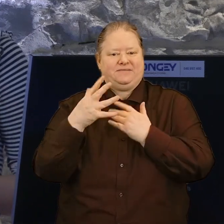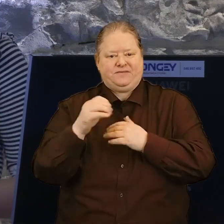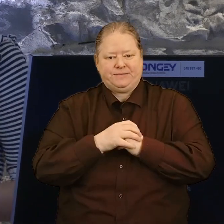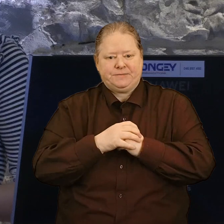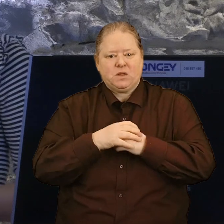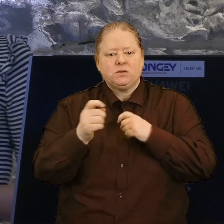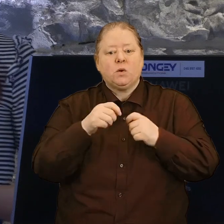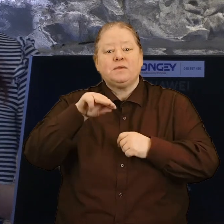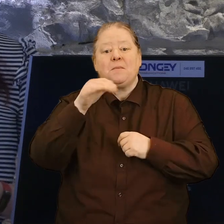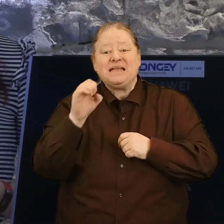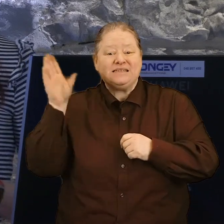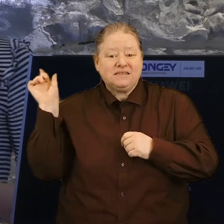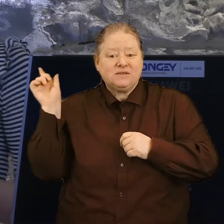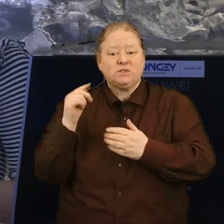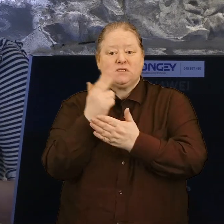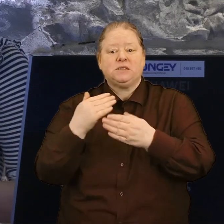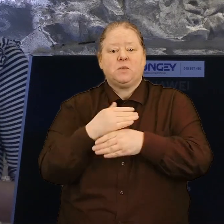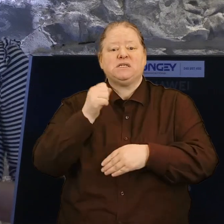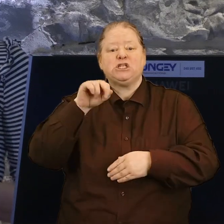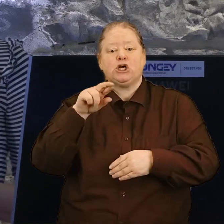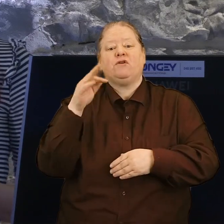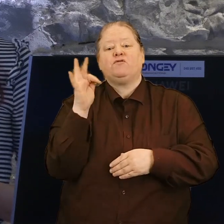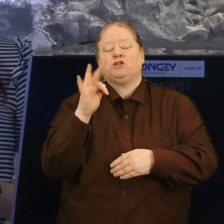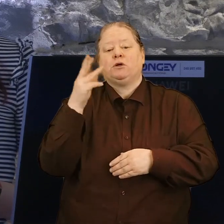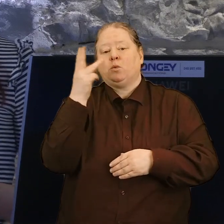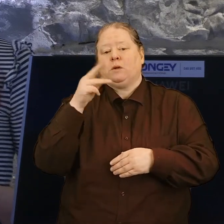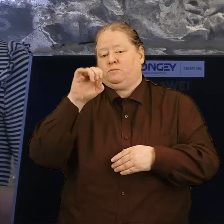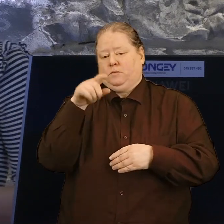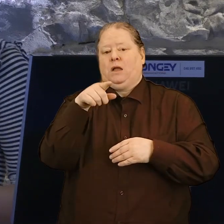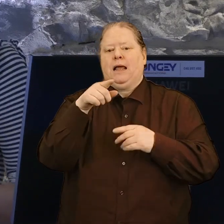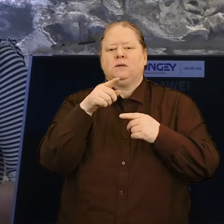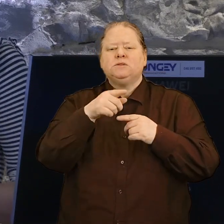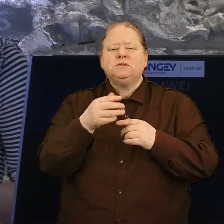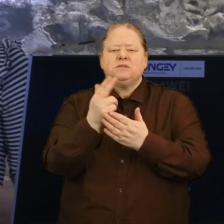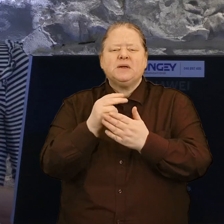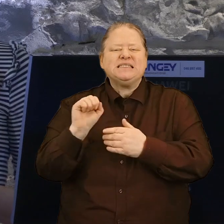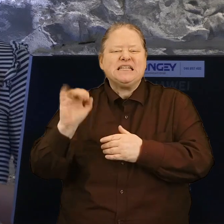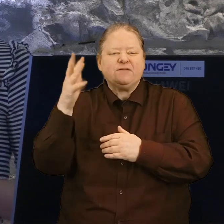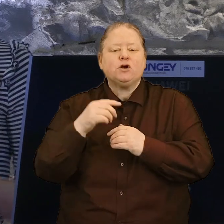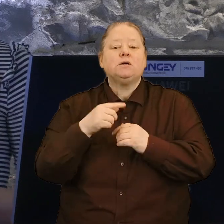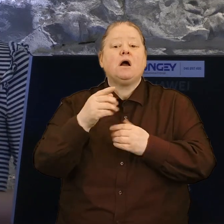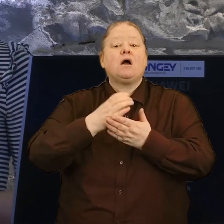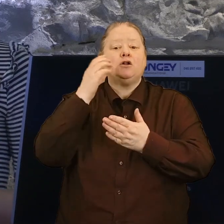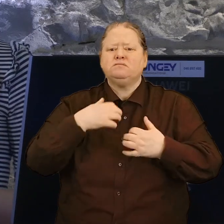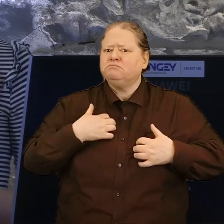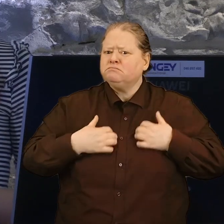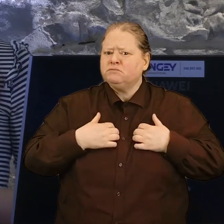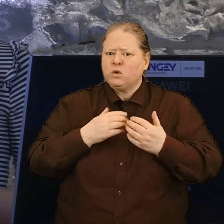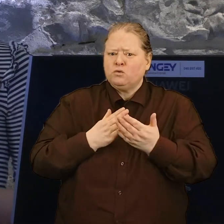So the mace was designed by Sir Frederick William Burton and was made by West from Irish silver. And the College were very keen throughout that the design was